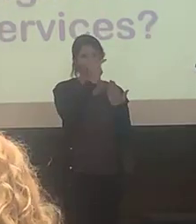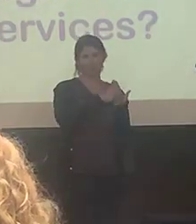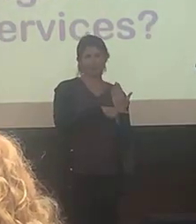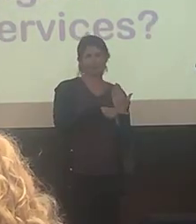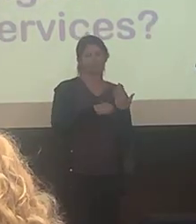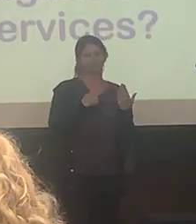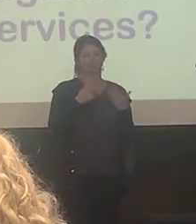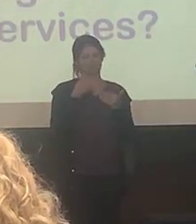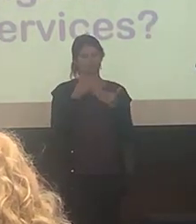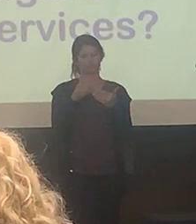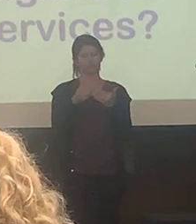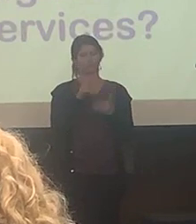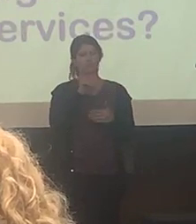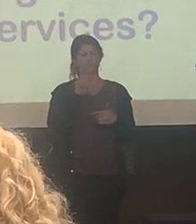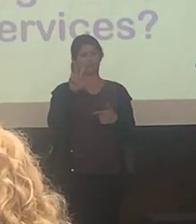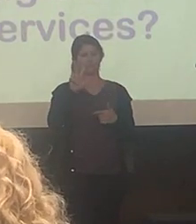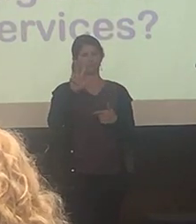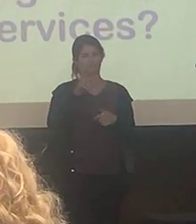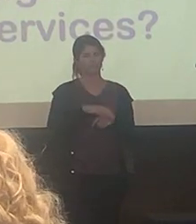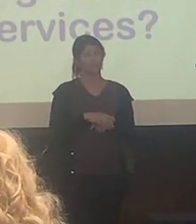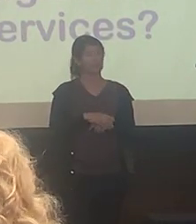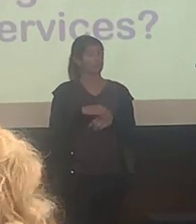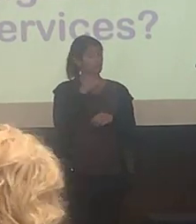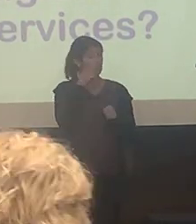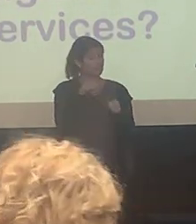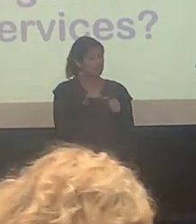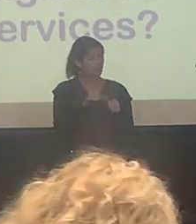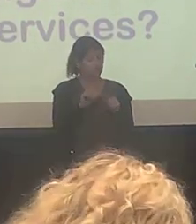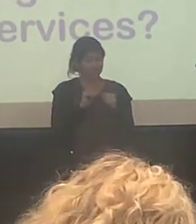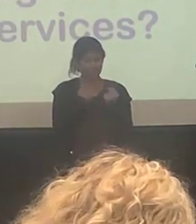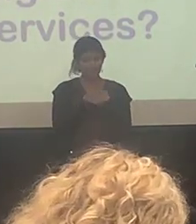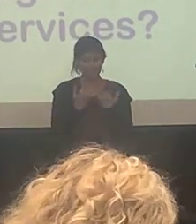great something to remember is that the team still needs to decide if you're trying to get